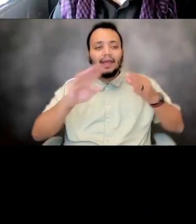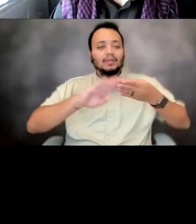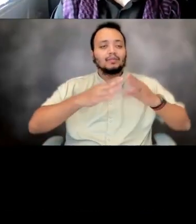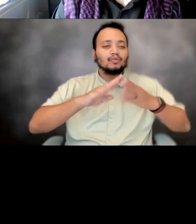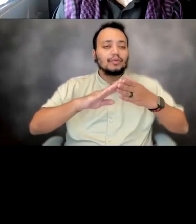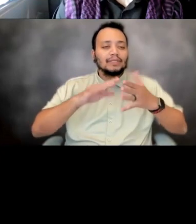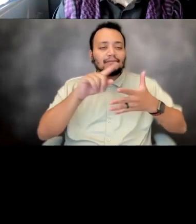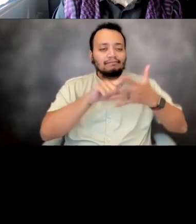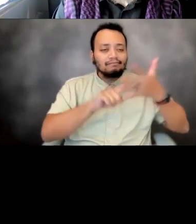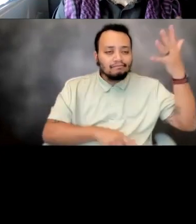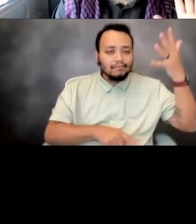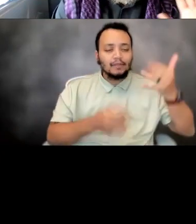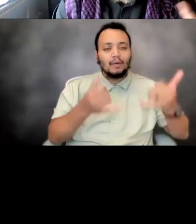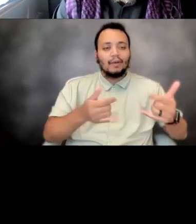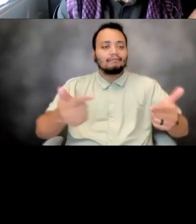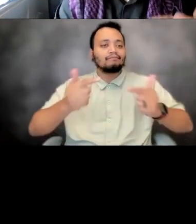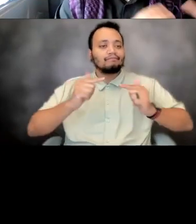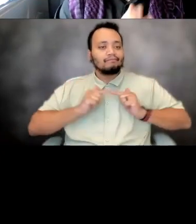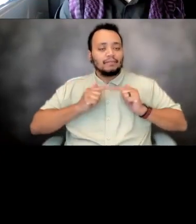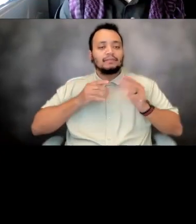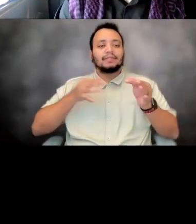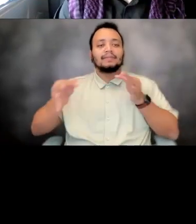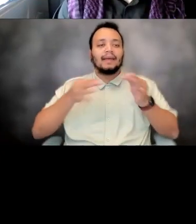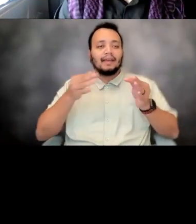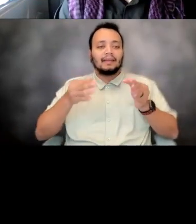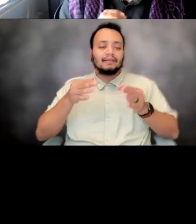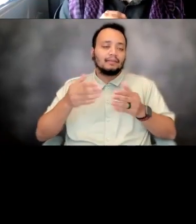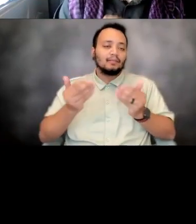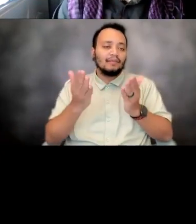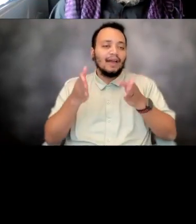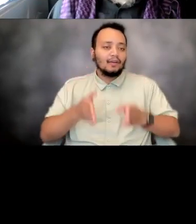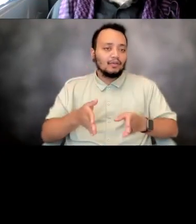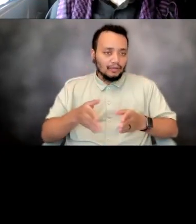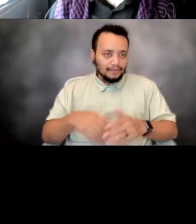about the provider sessions. So out of those 28 sessions, 12 of them,